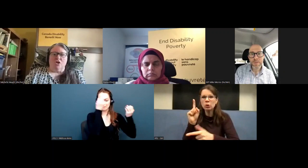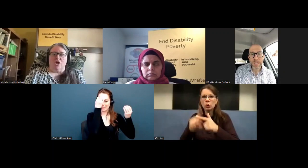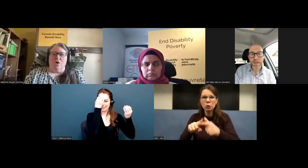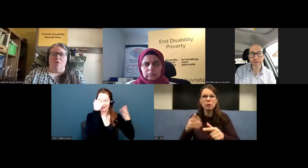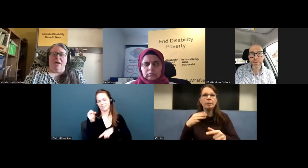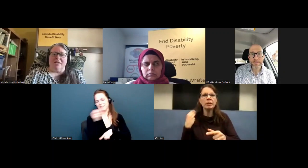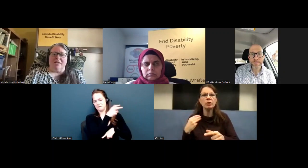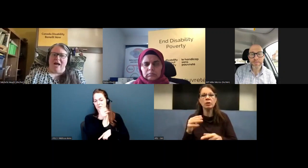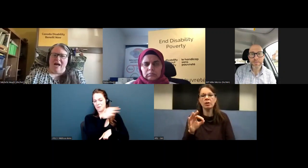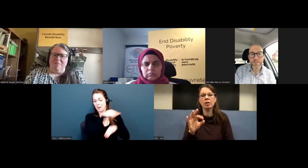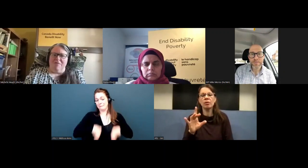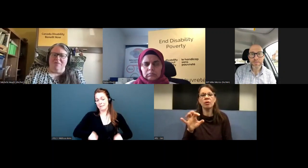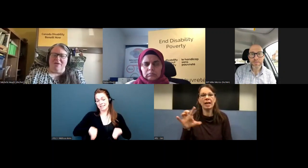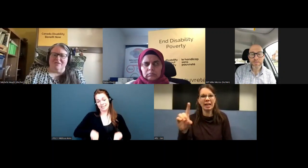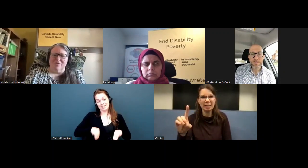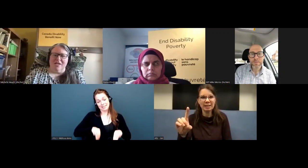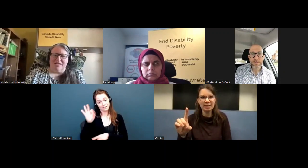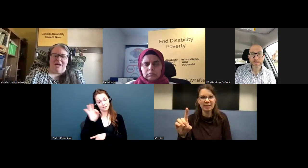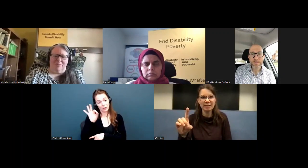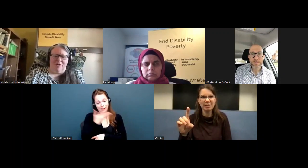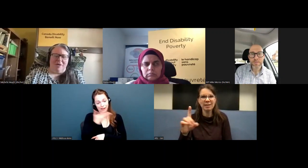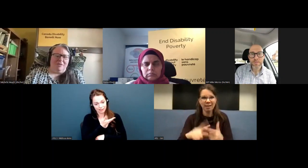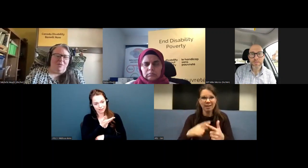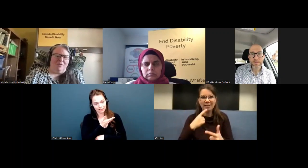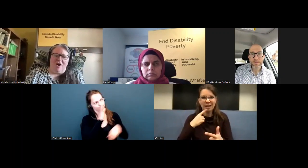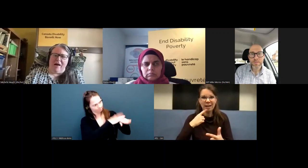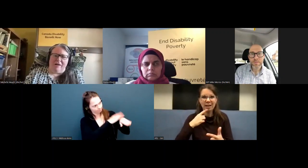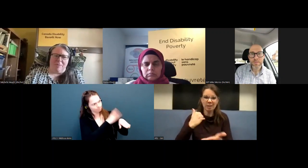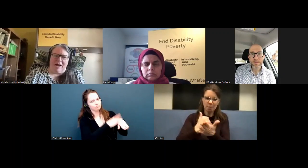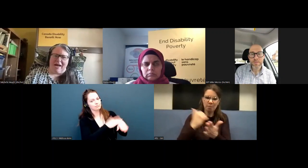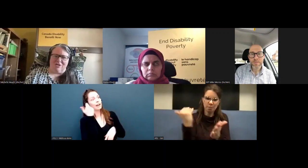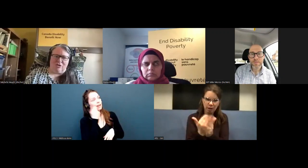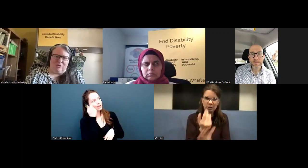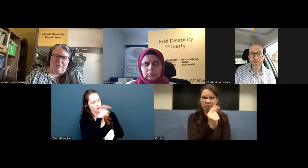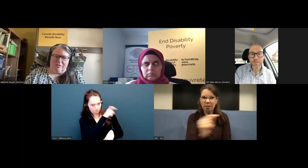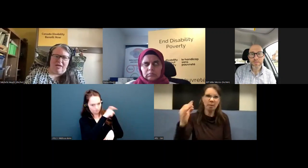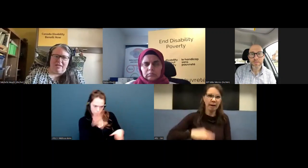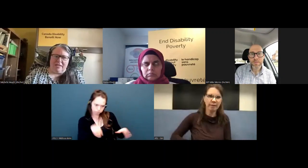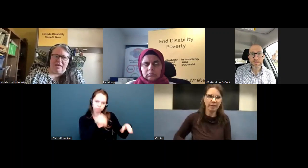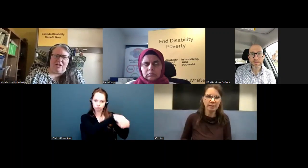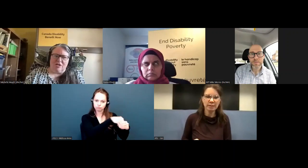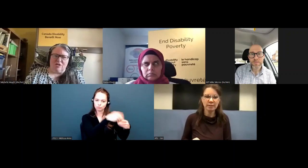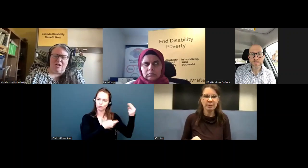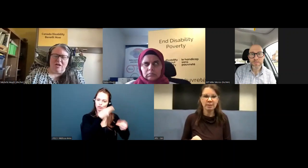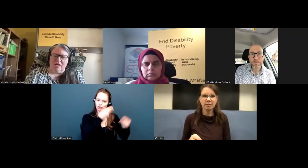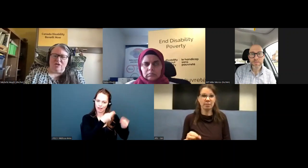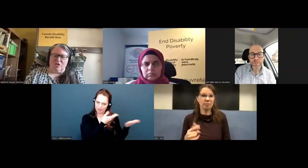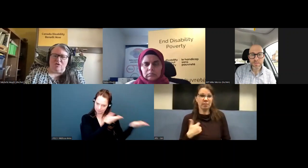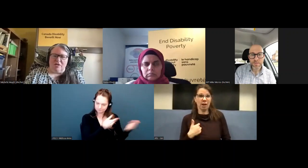SO IT'S REALLY TIME FOR -- I MEAN, WE'VE NOT HELD BACK AT ALL IN TELLING OUR STORIES OF